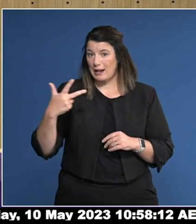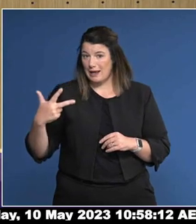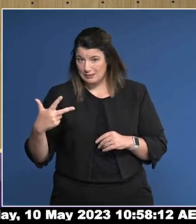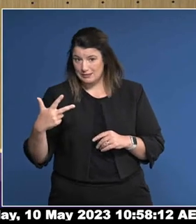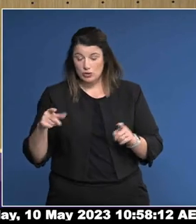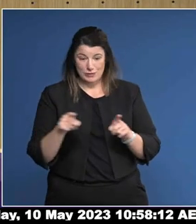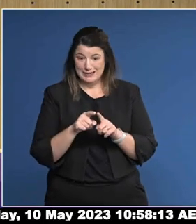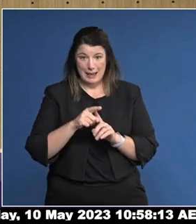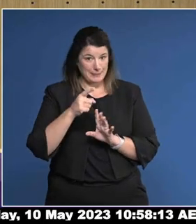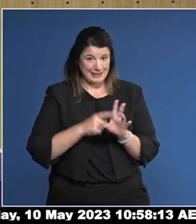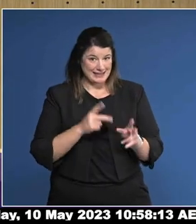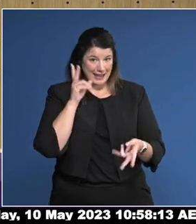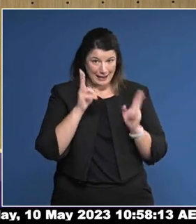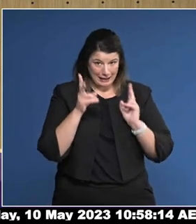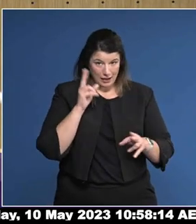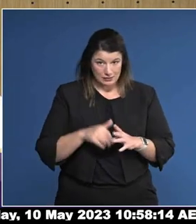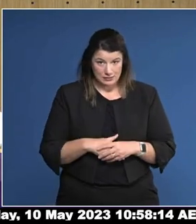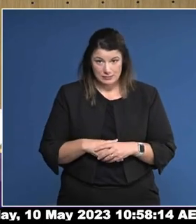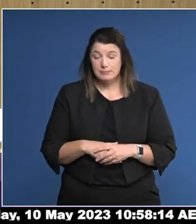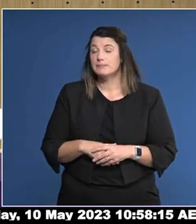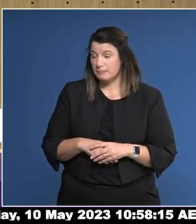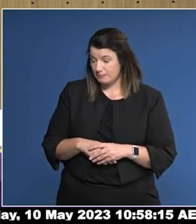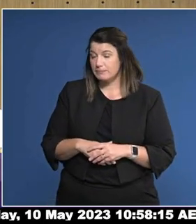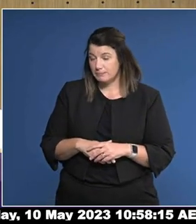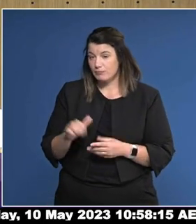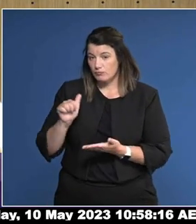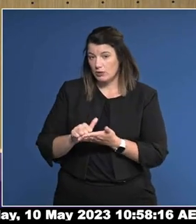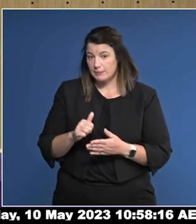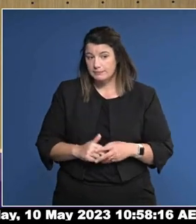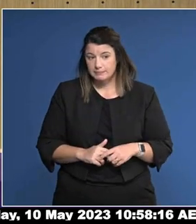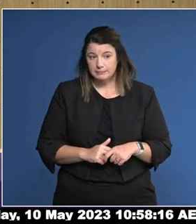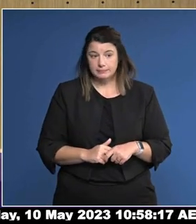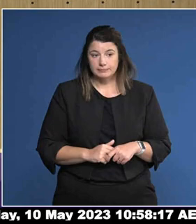Correct. Three months later.